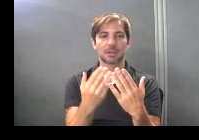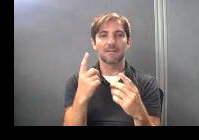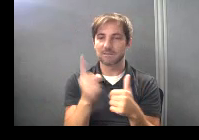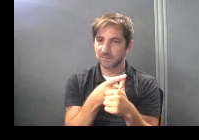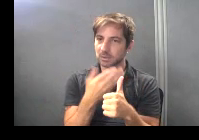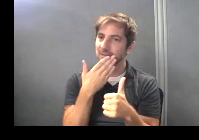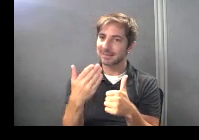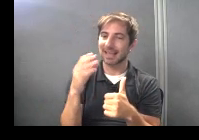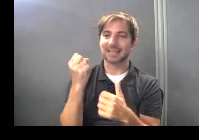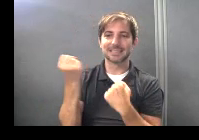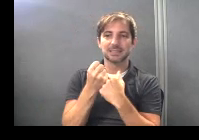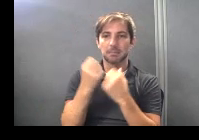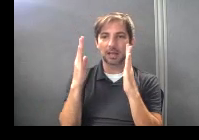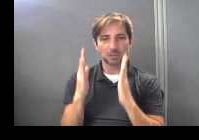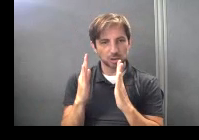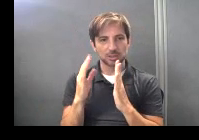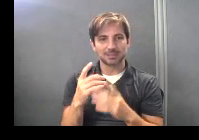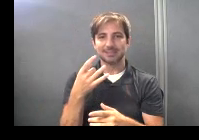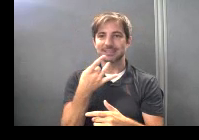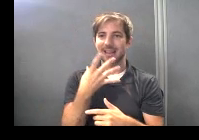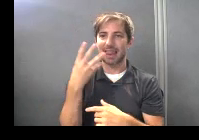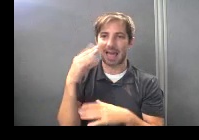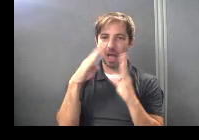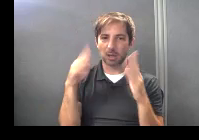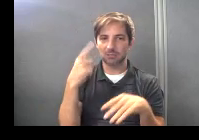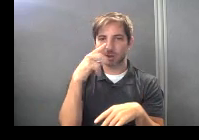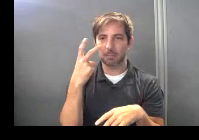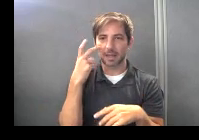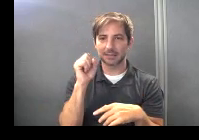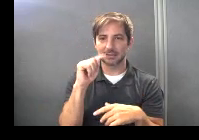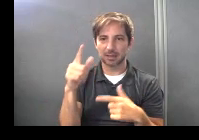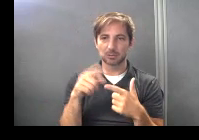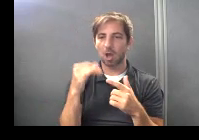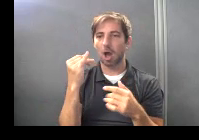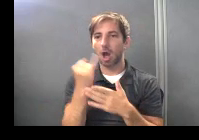I WANT TO THANK LIGHTHOUSE FOR THE BLIND ST. LOUIS, ARTS AND EDUCATION COUNCIL AND UNITED